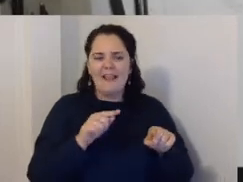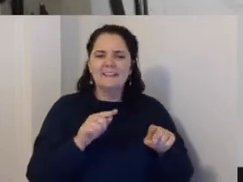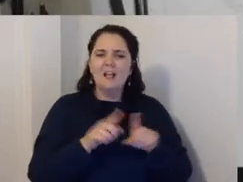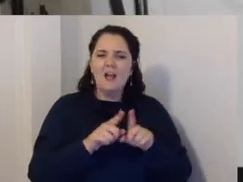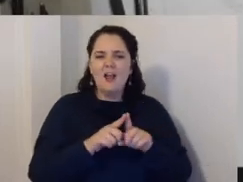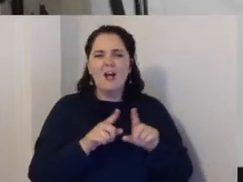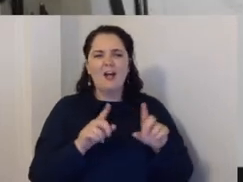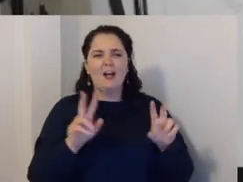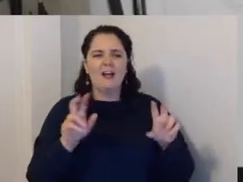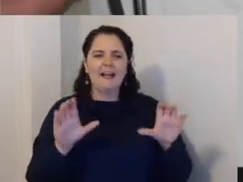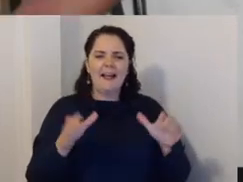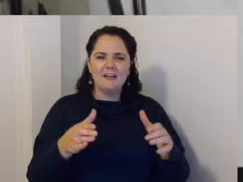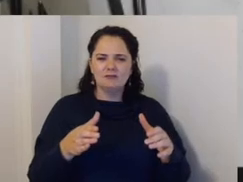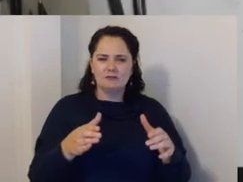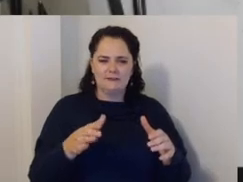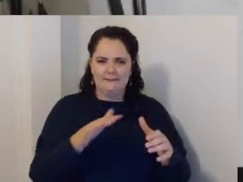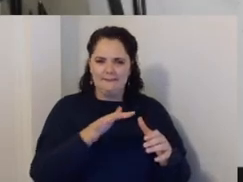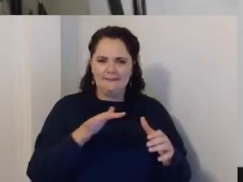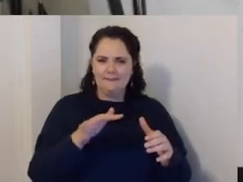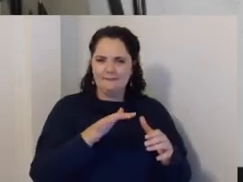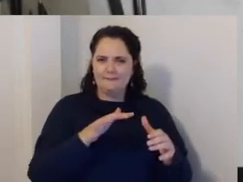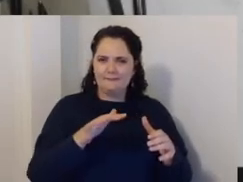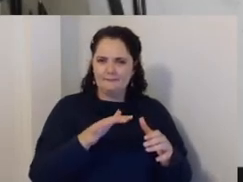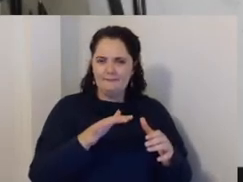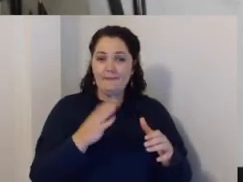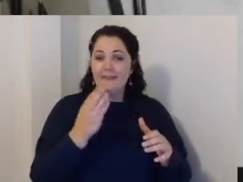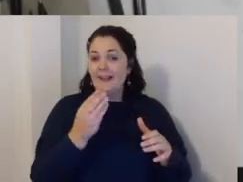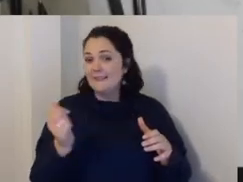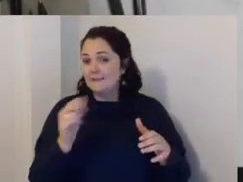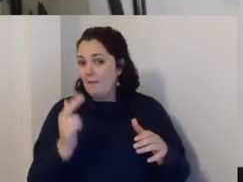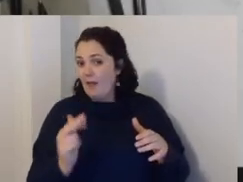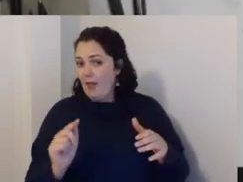back at these artists, you know, some of them knew one another, some of them didn't, some of them